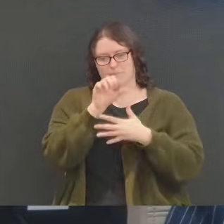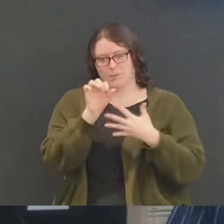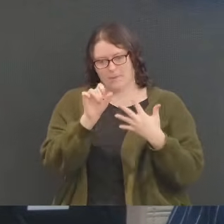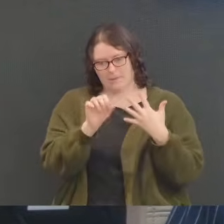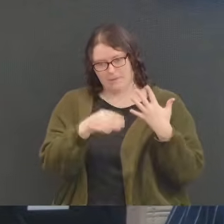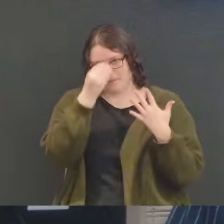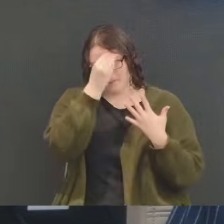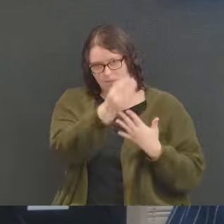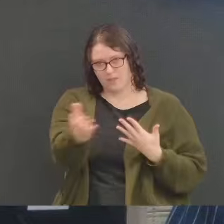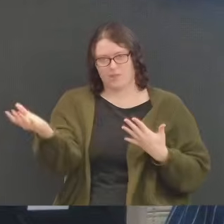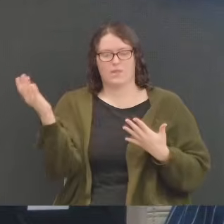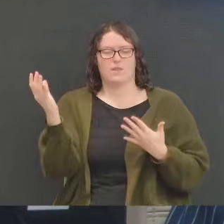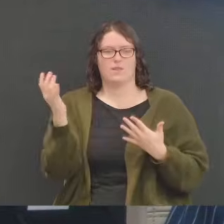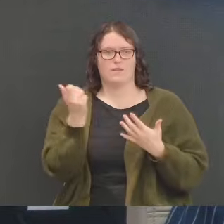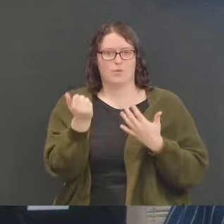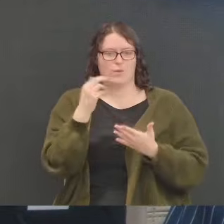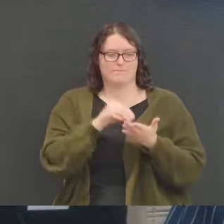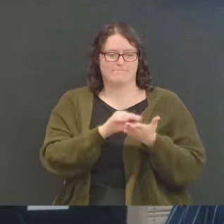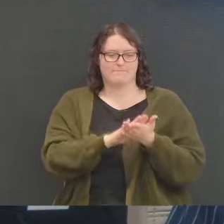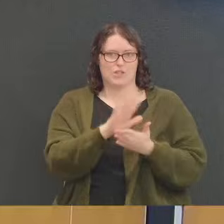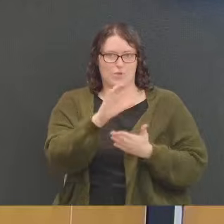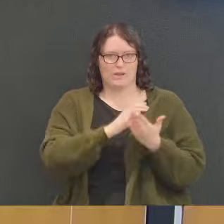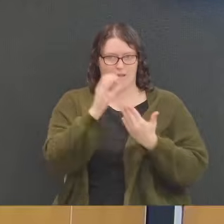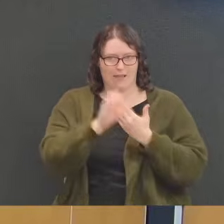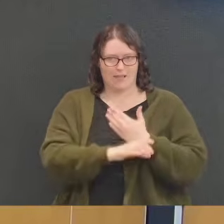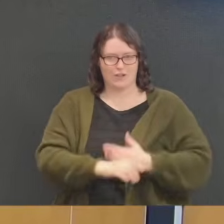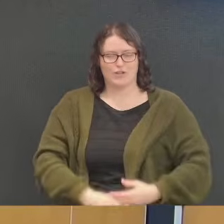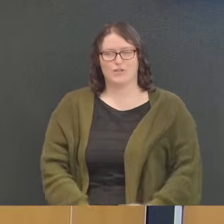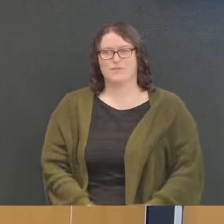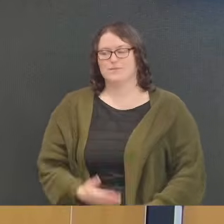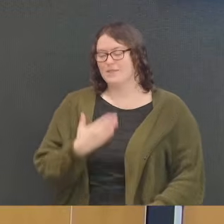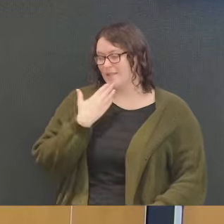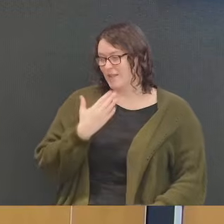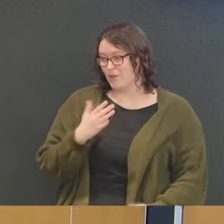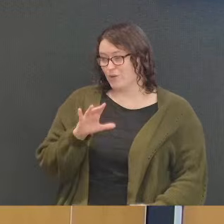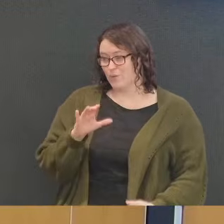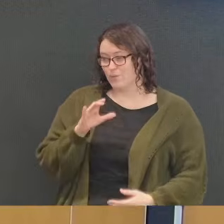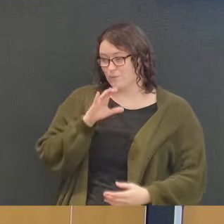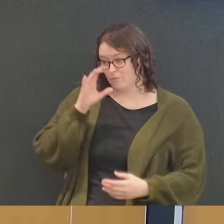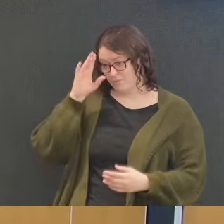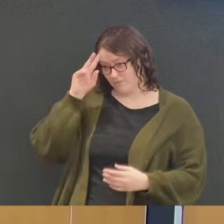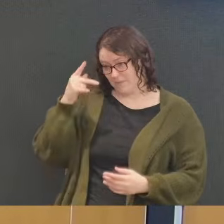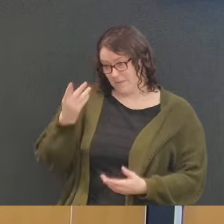people have on their calendars. Thank you. Thank you, Commissioner Driehaus. Thank you. just a